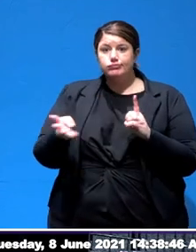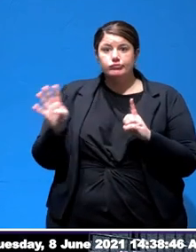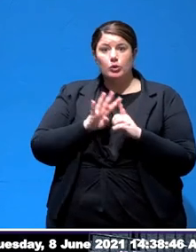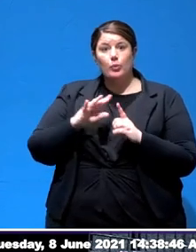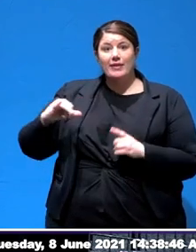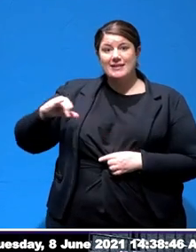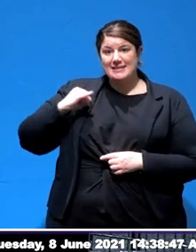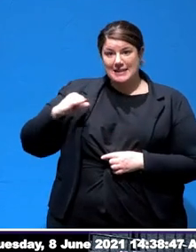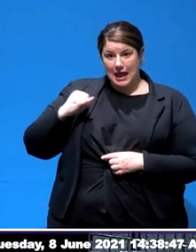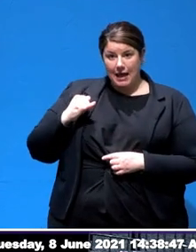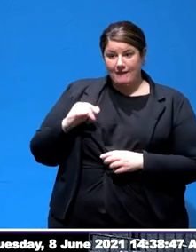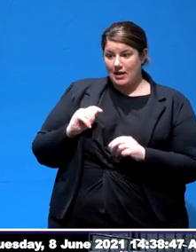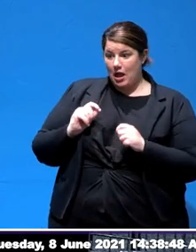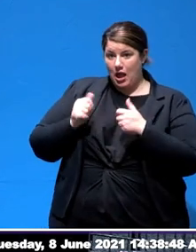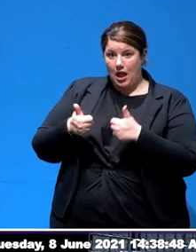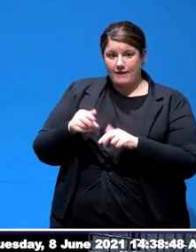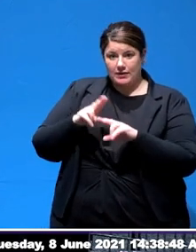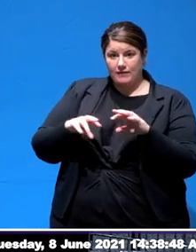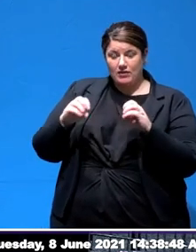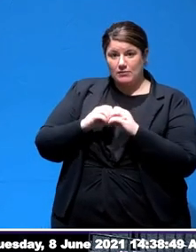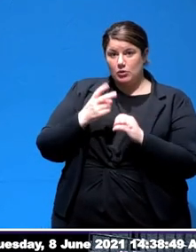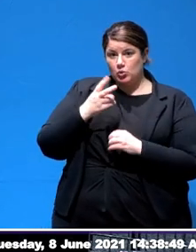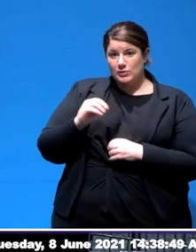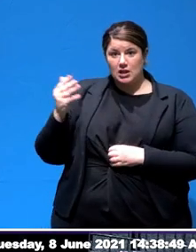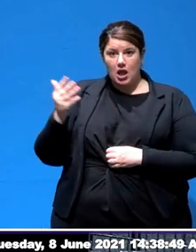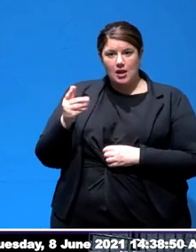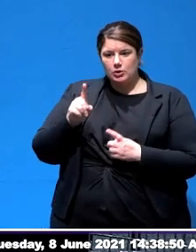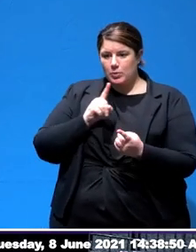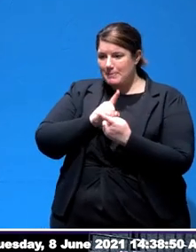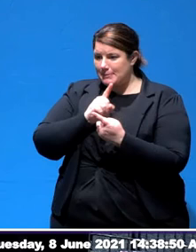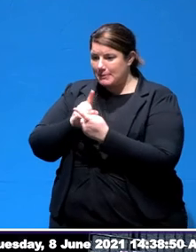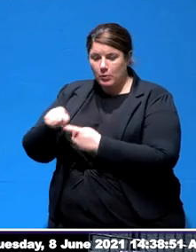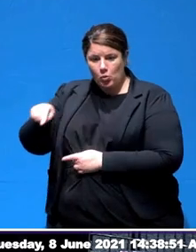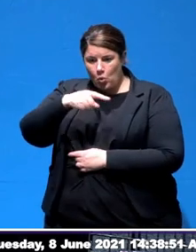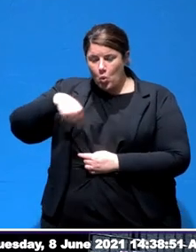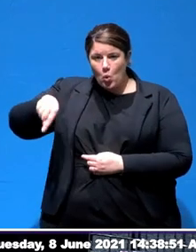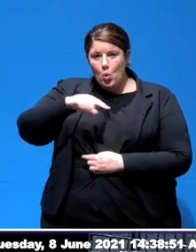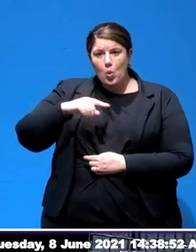reported, the February 2019, and you said that staff were given a copy of the